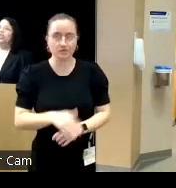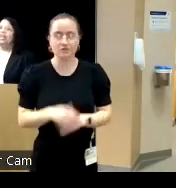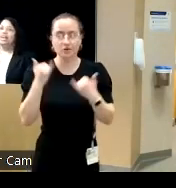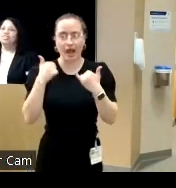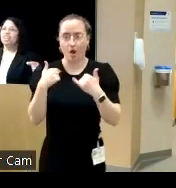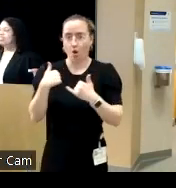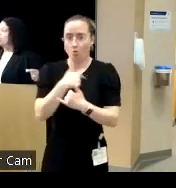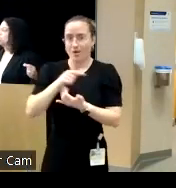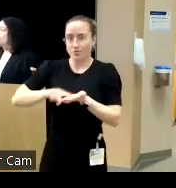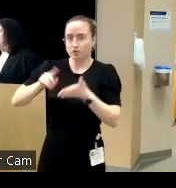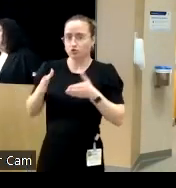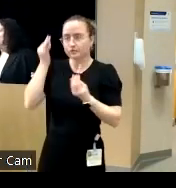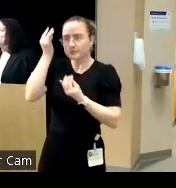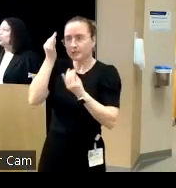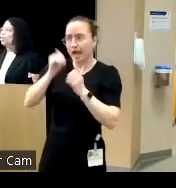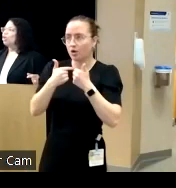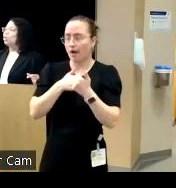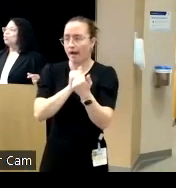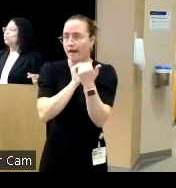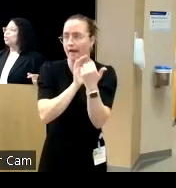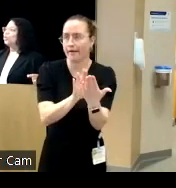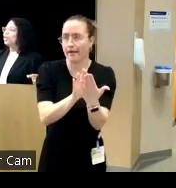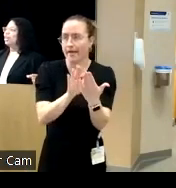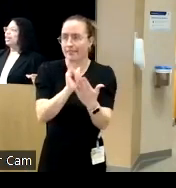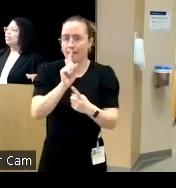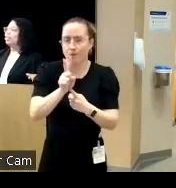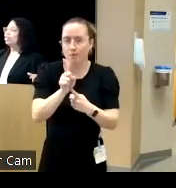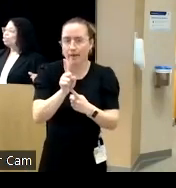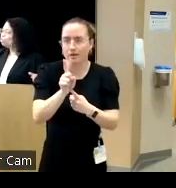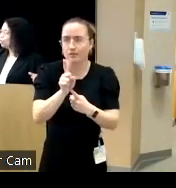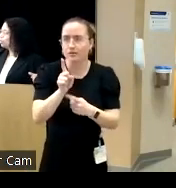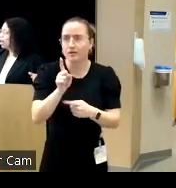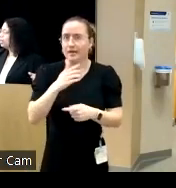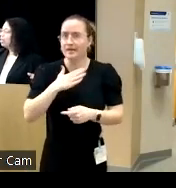how do we assess in a moment whether or not what we're doing is actually useful or not